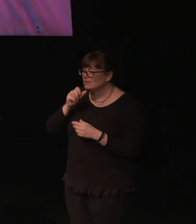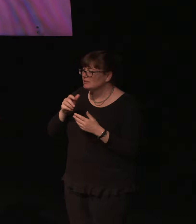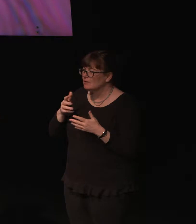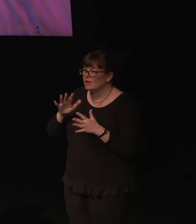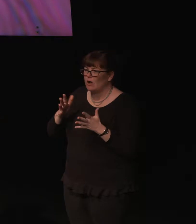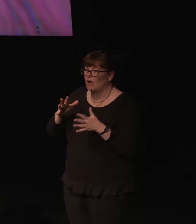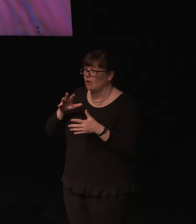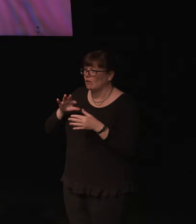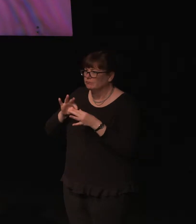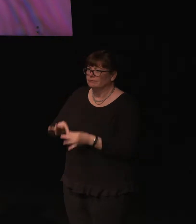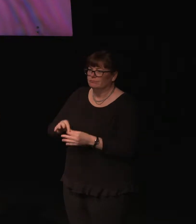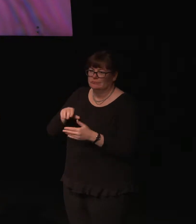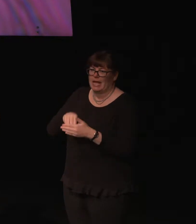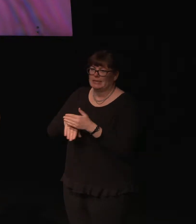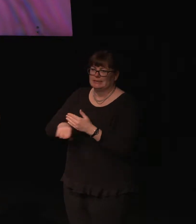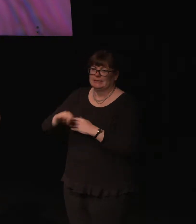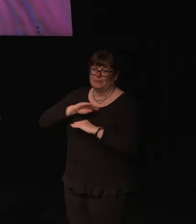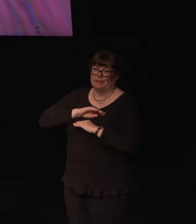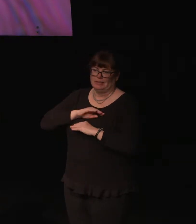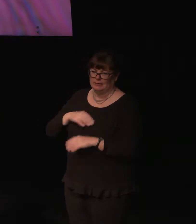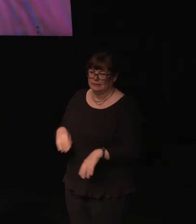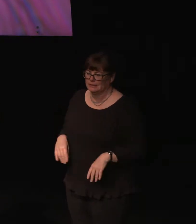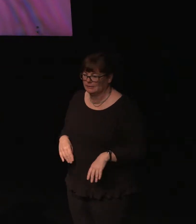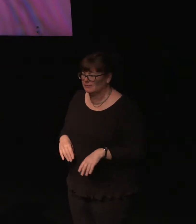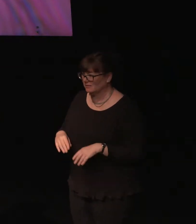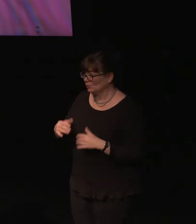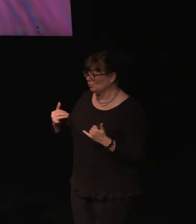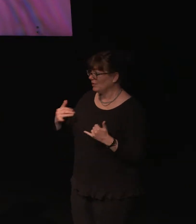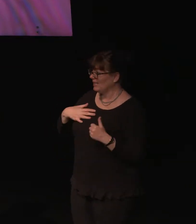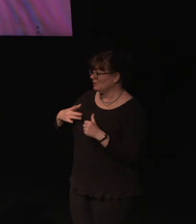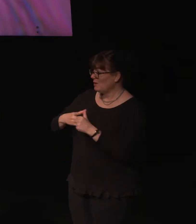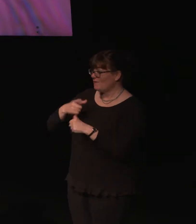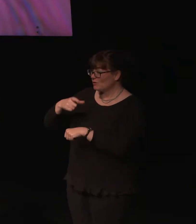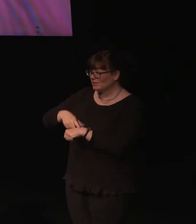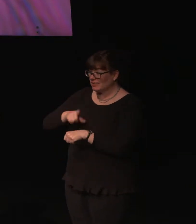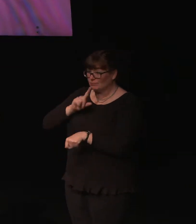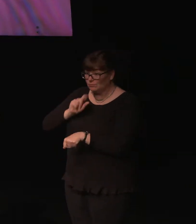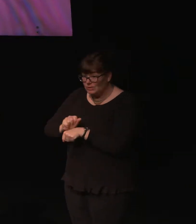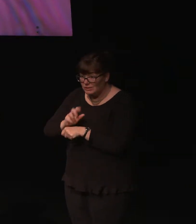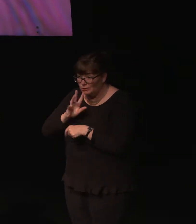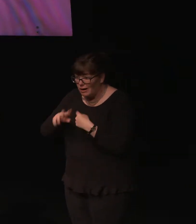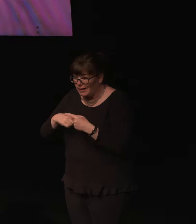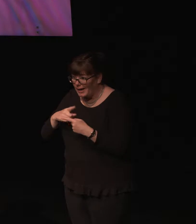So this is my first time really talking to anyone about Collapsus.